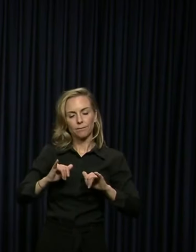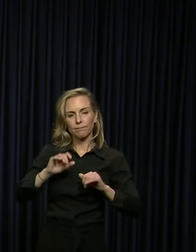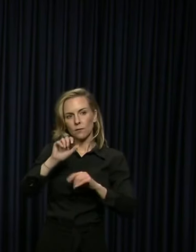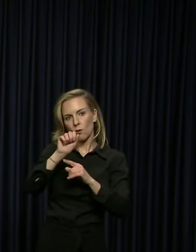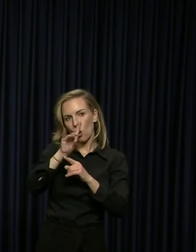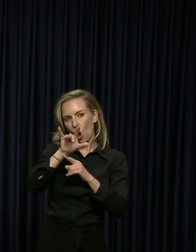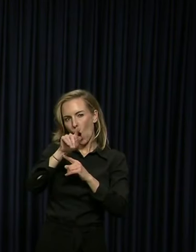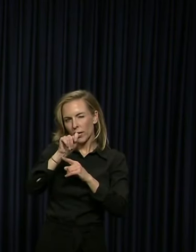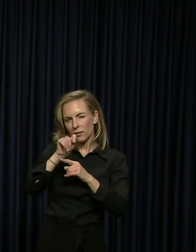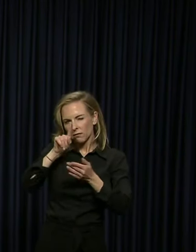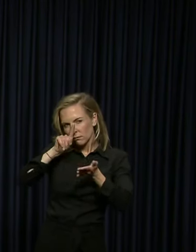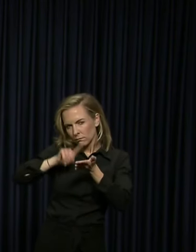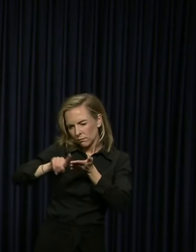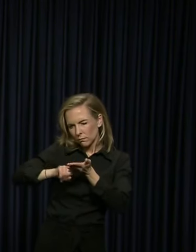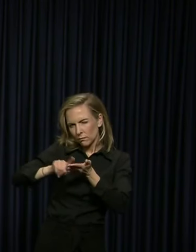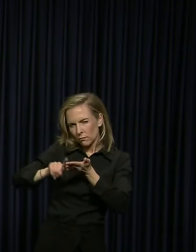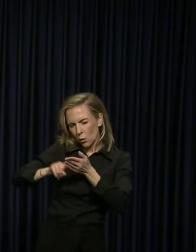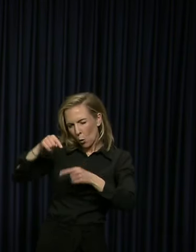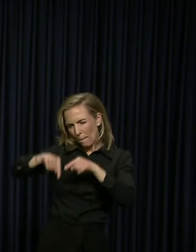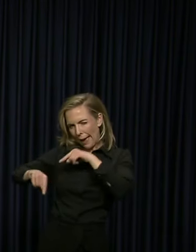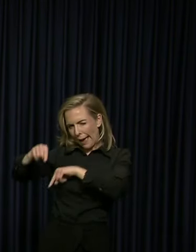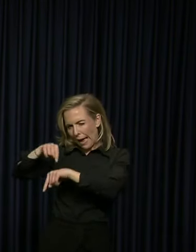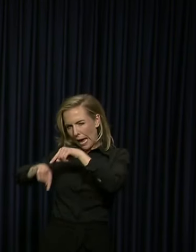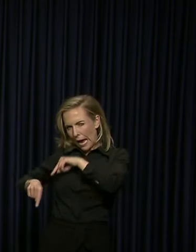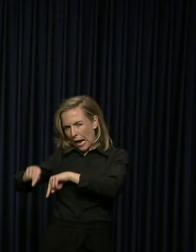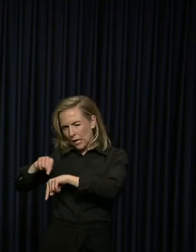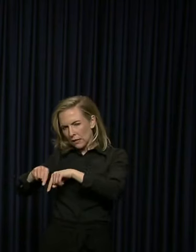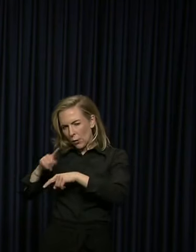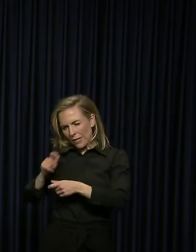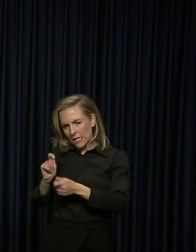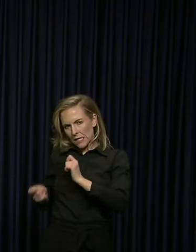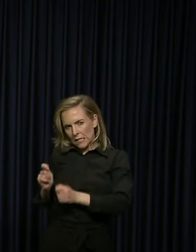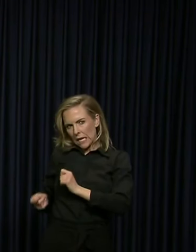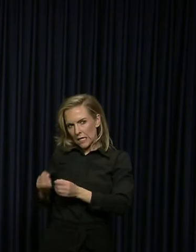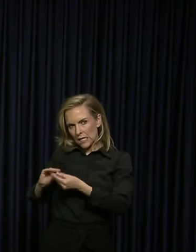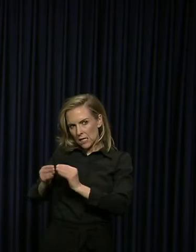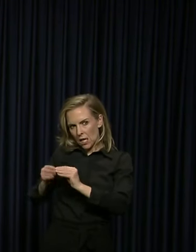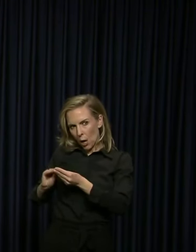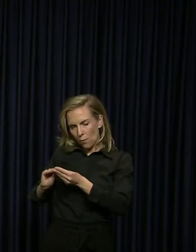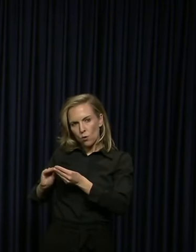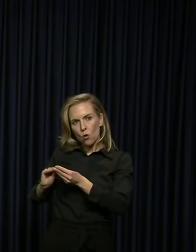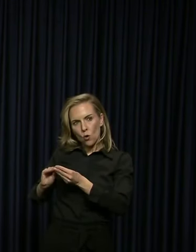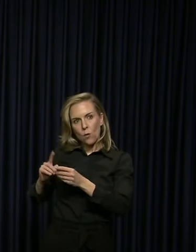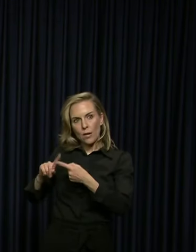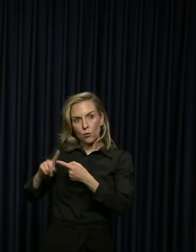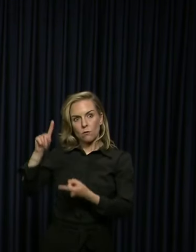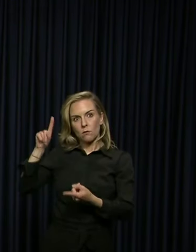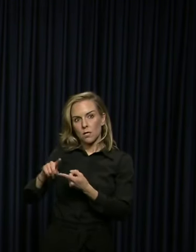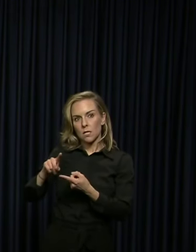I DON'T HAVE AP UPDATE ON THE RECOVERED NUMBERS AS OF TODAY,